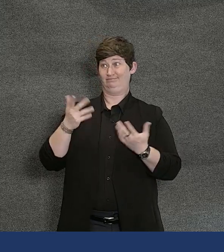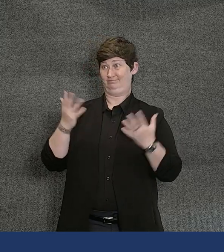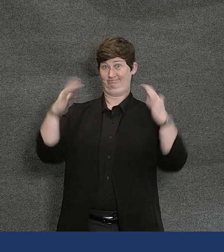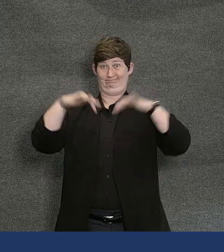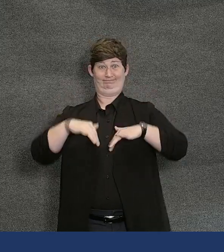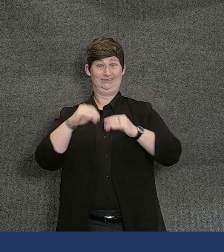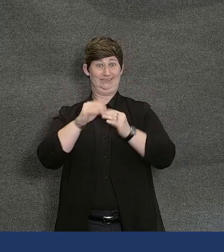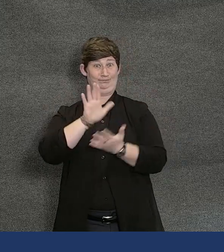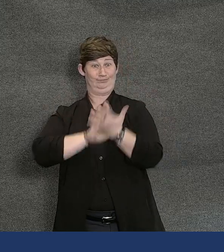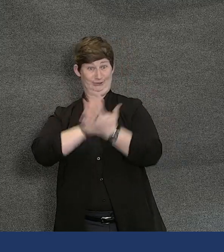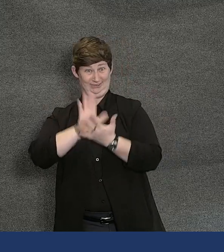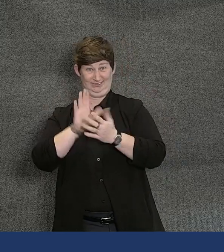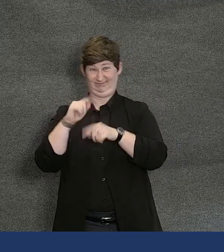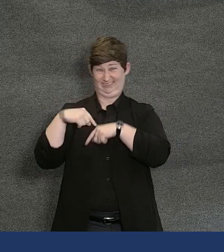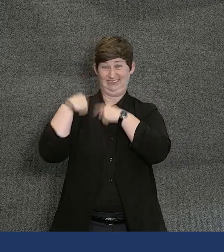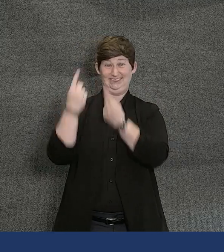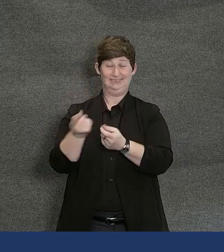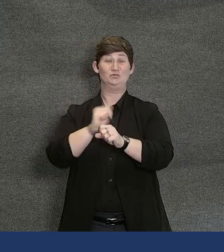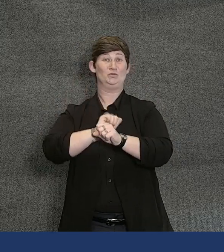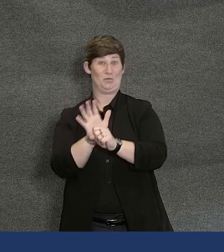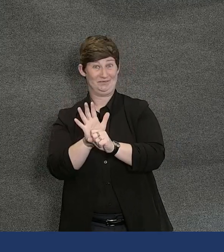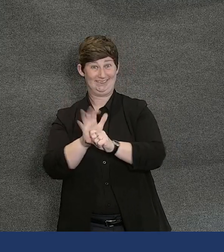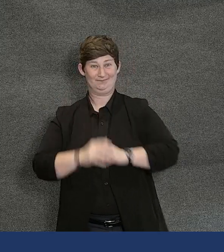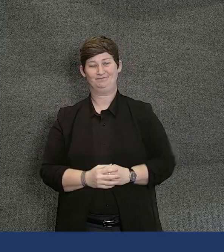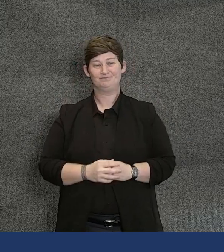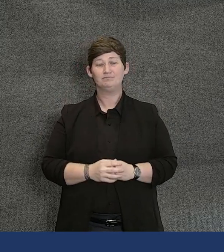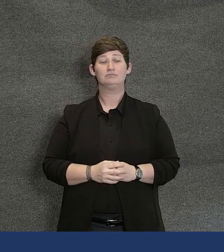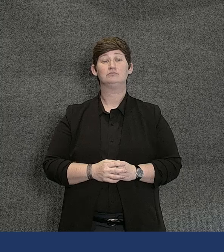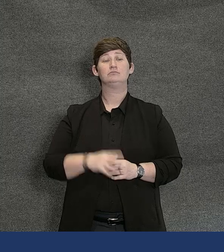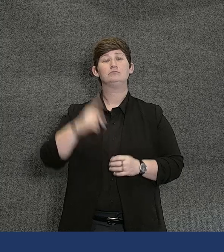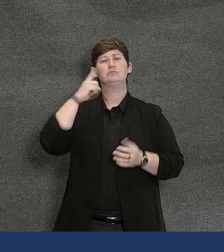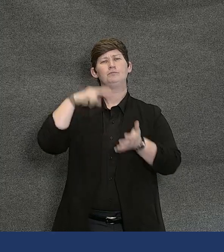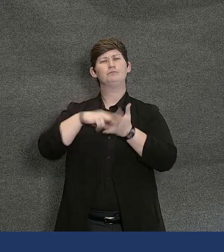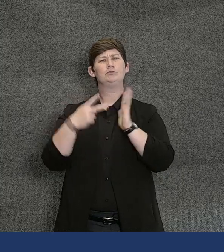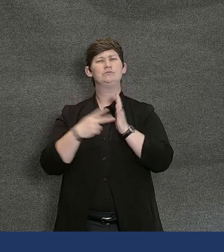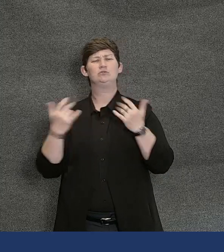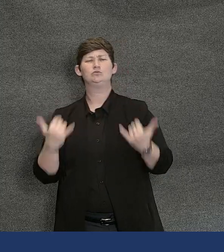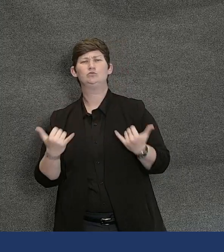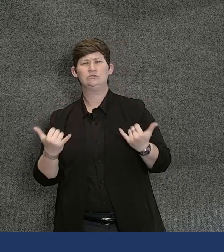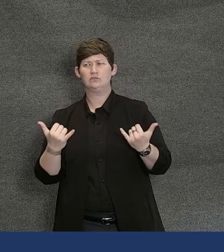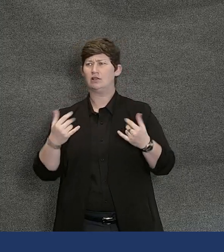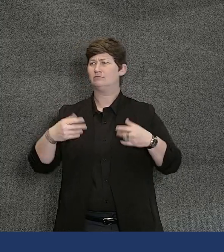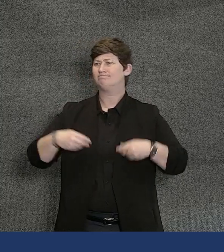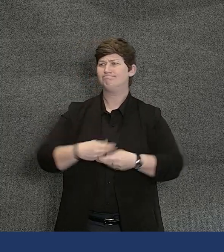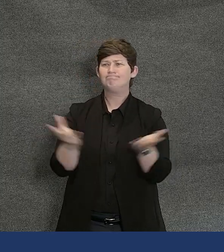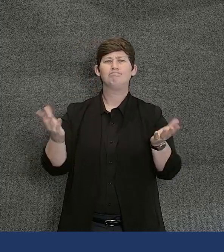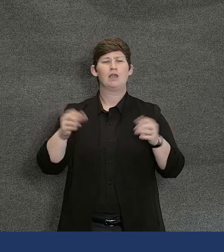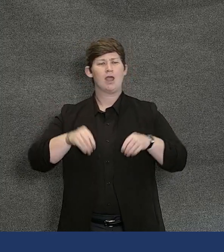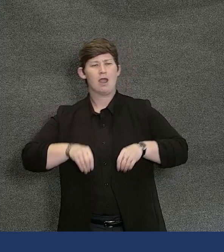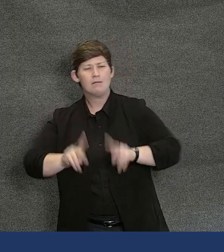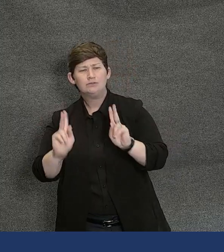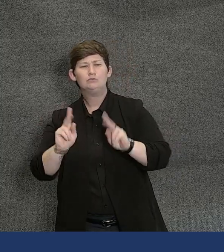So the purpose of this forum is to provide an opportunity for the disability community and advocates